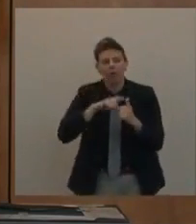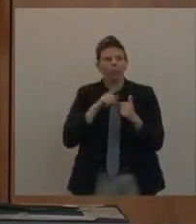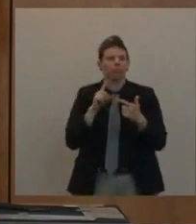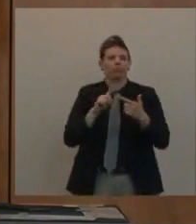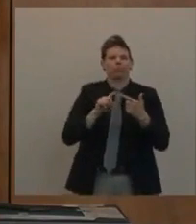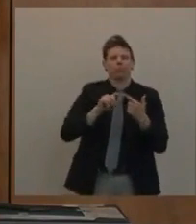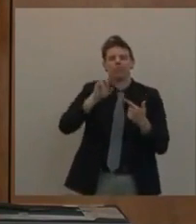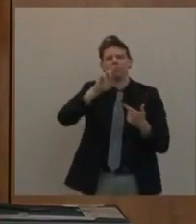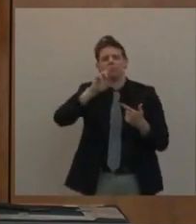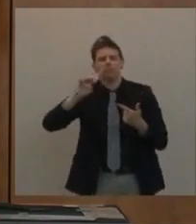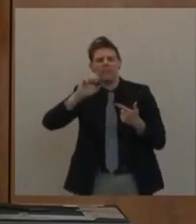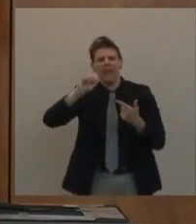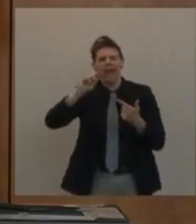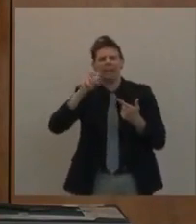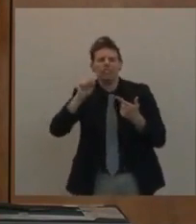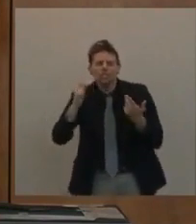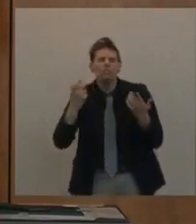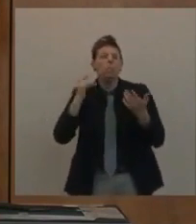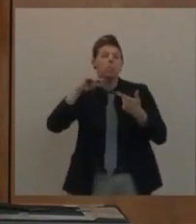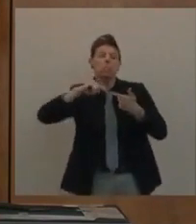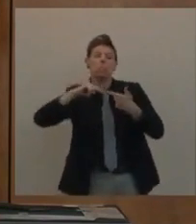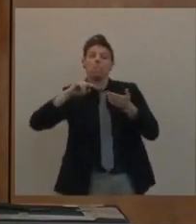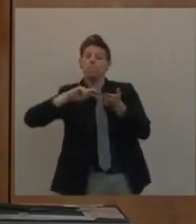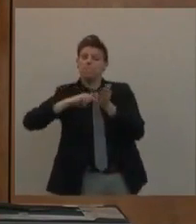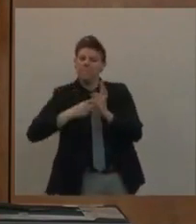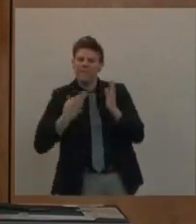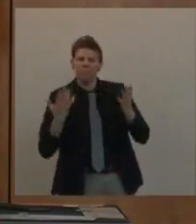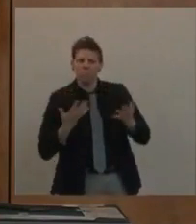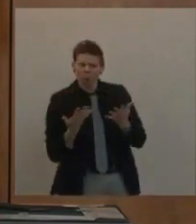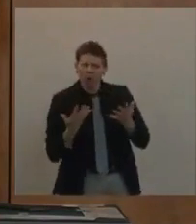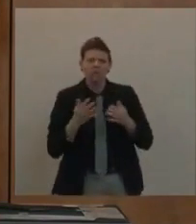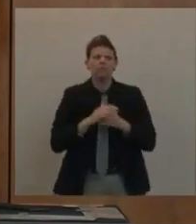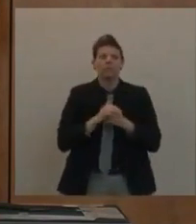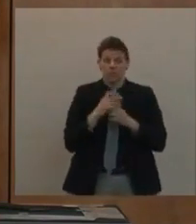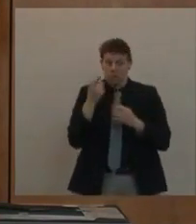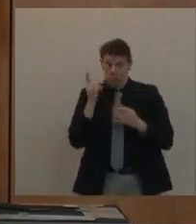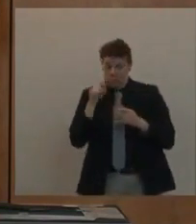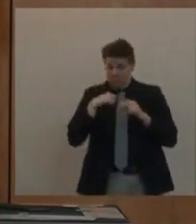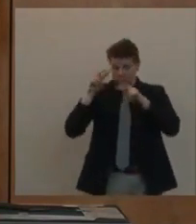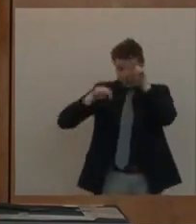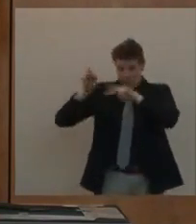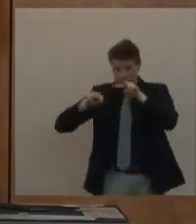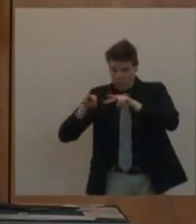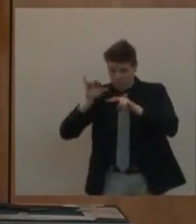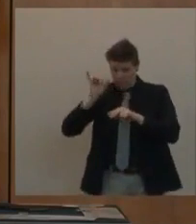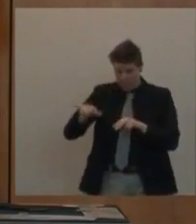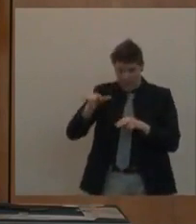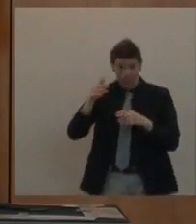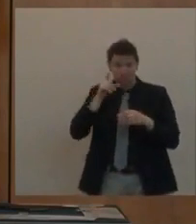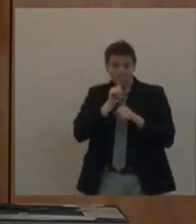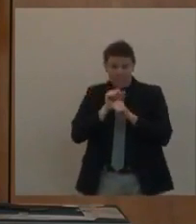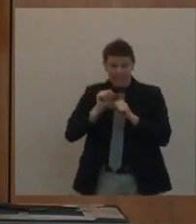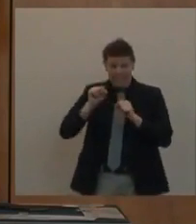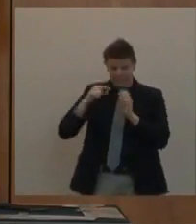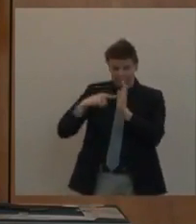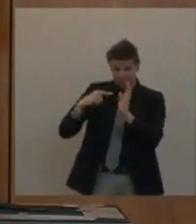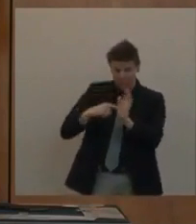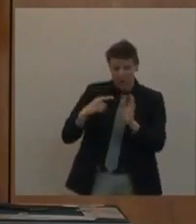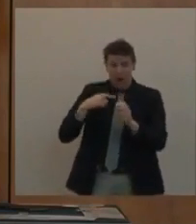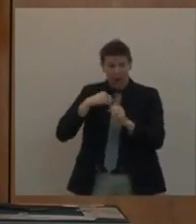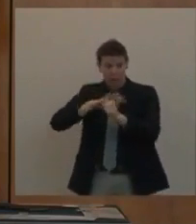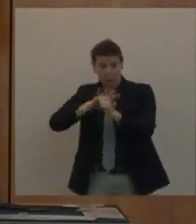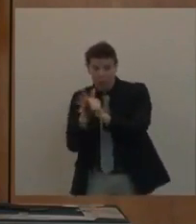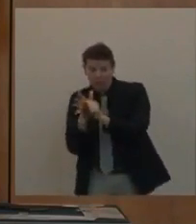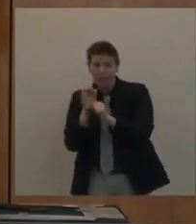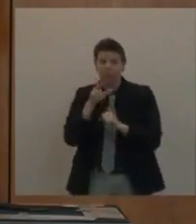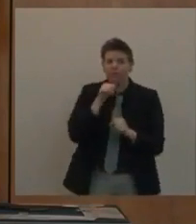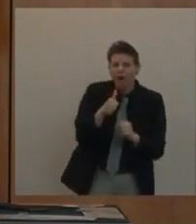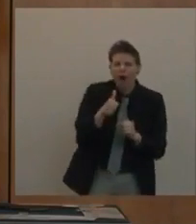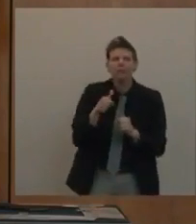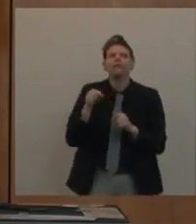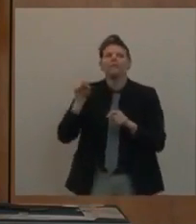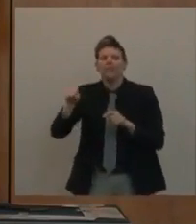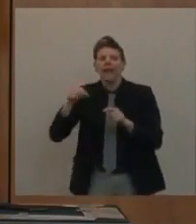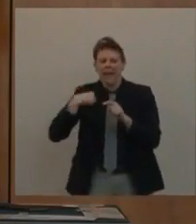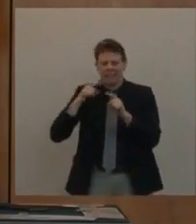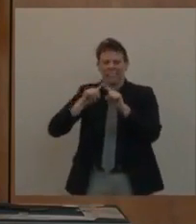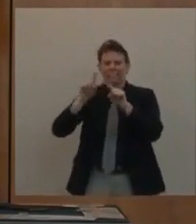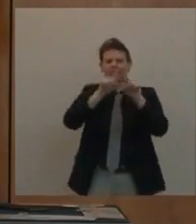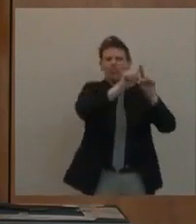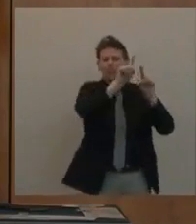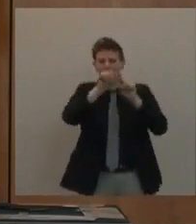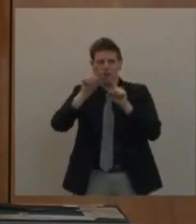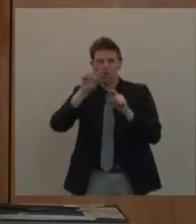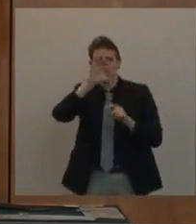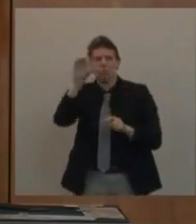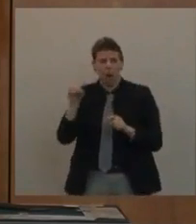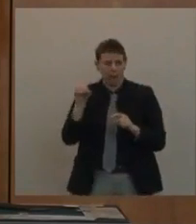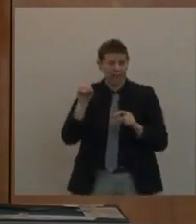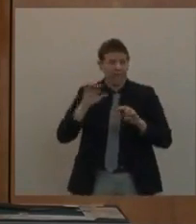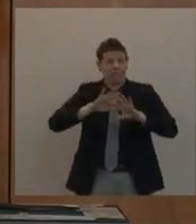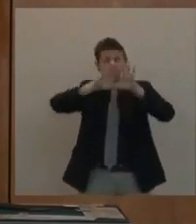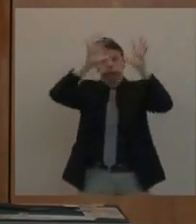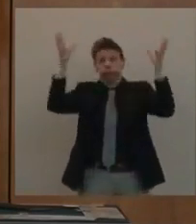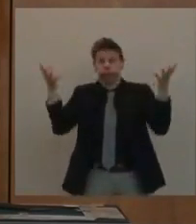YOU HAVE THE SAMPLING ON THE FRONT END, AND WHAT WE CALL REAGENTS ON THE BACKEND SO THAT WE CAN PULL OUT, FIGURE OUT WHETHER OR NOT COVID-19, THE VIRUS IS PRESENT IN THAT SAMPLE.